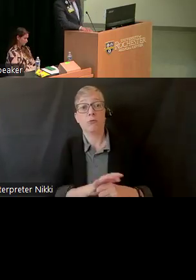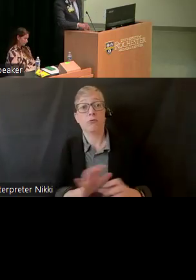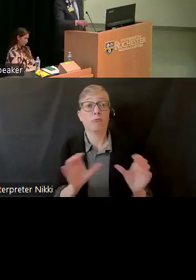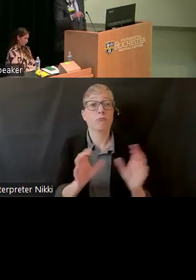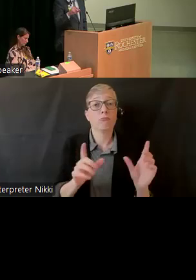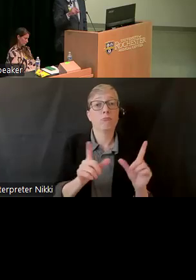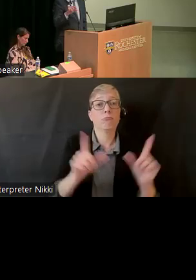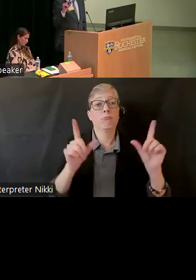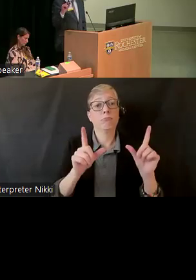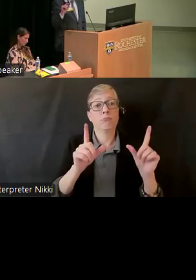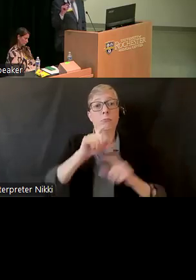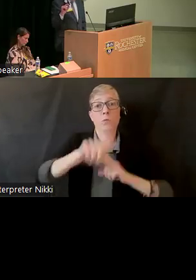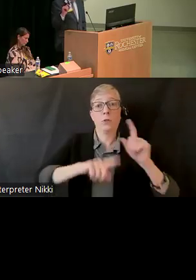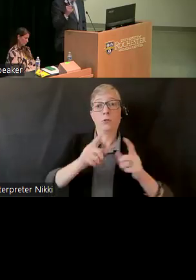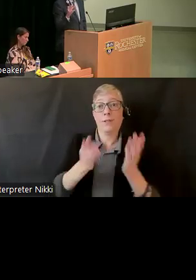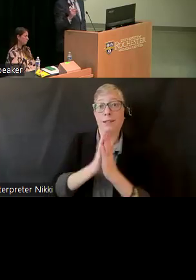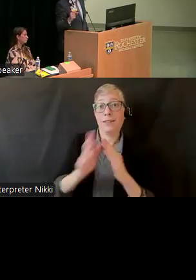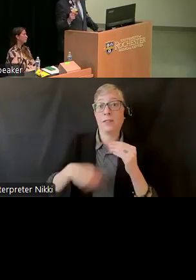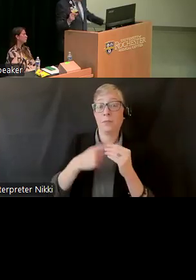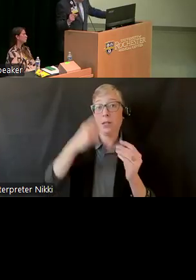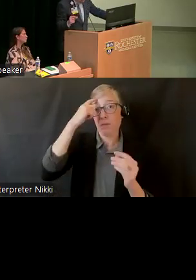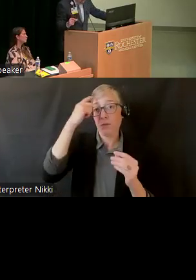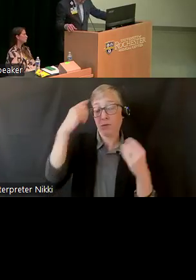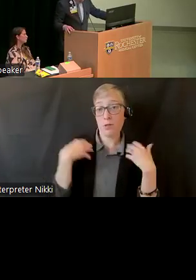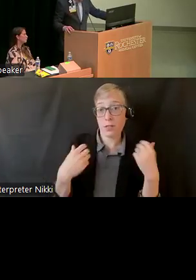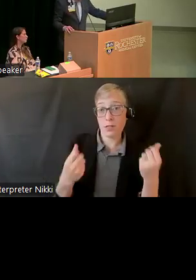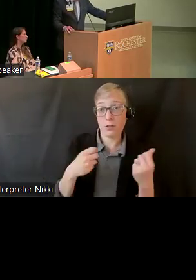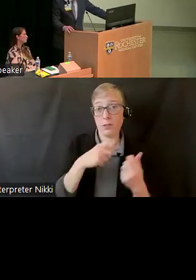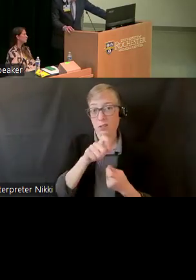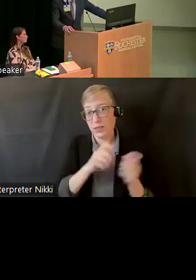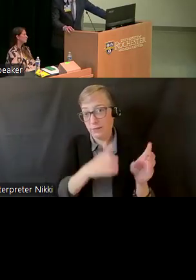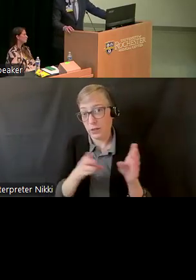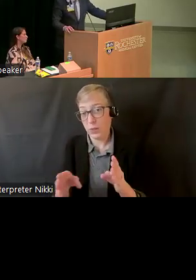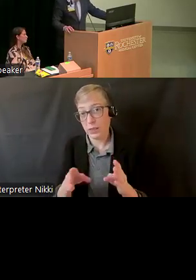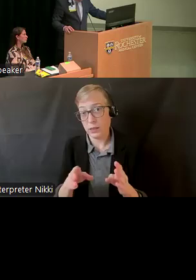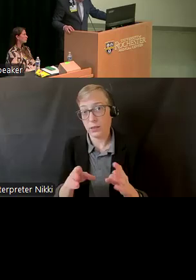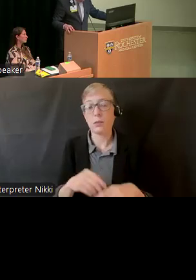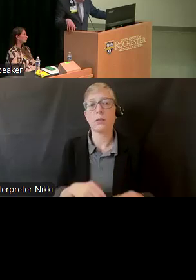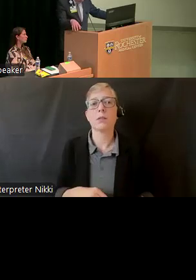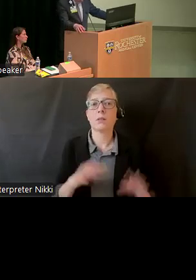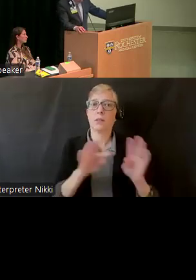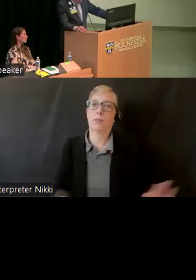mental health in certain ways if at all is important because sadly clinicians have